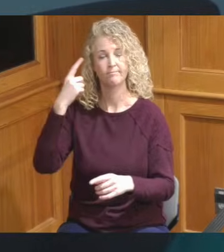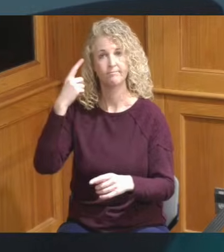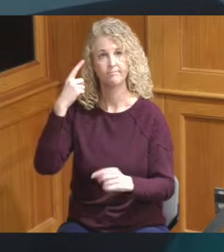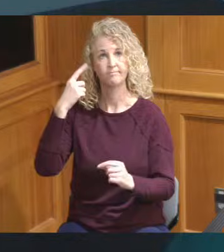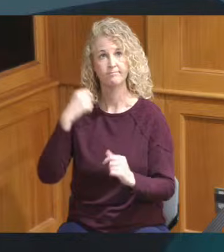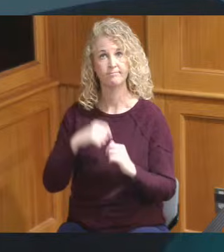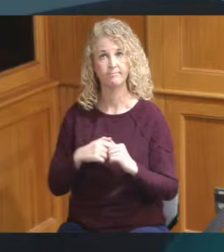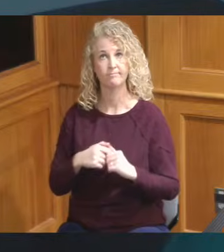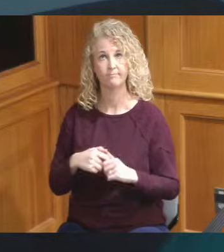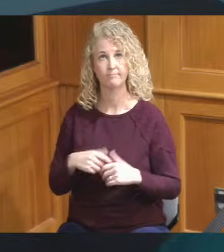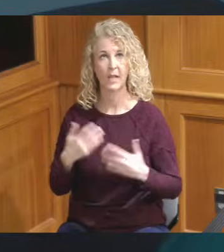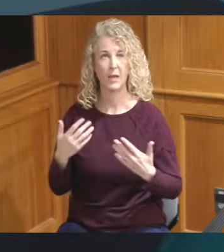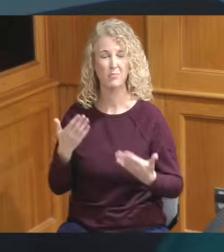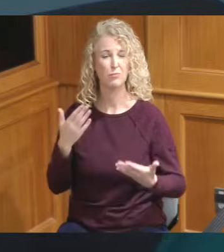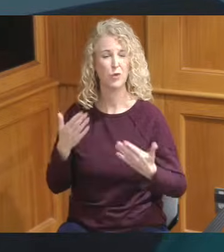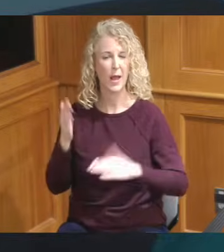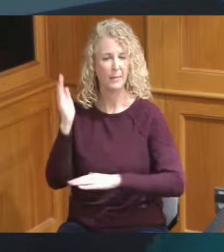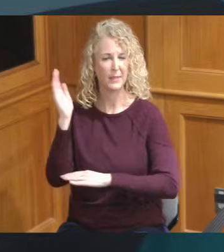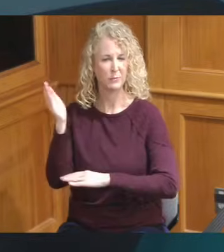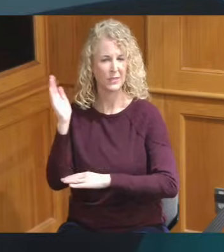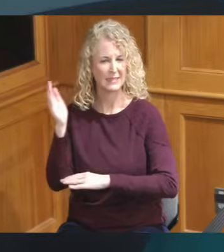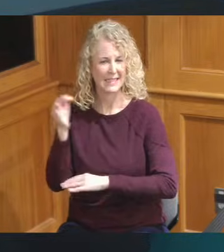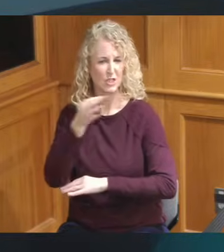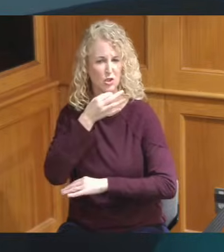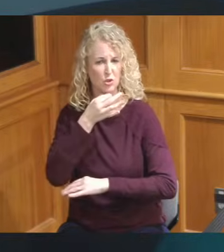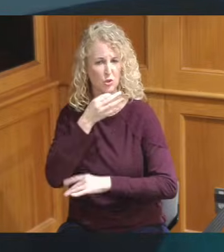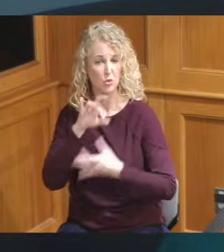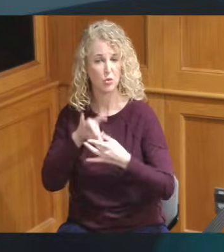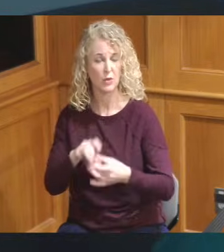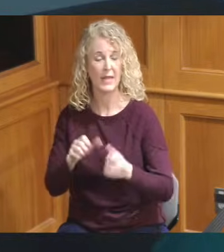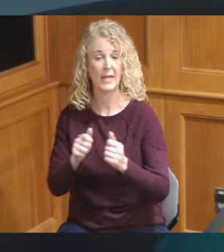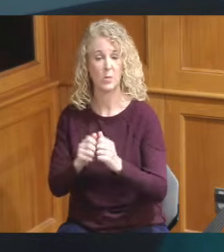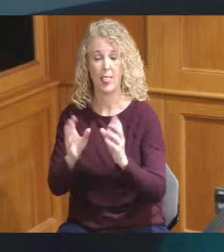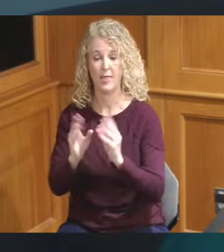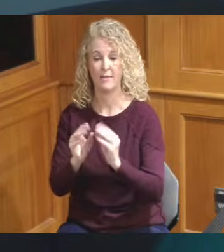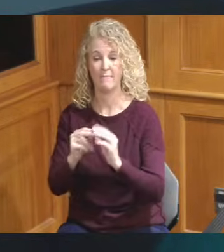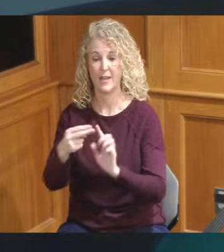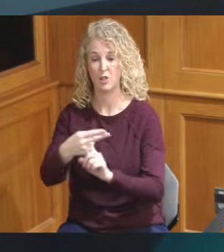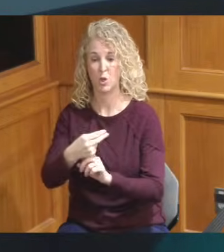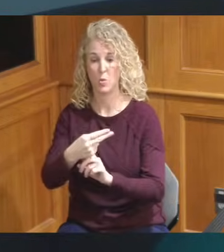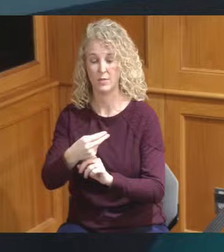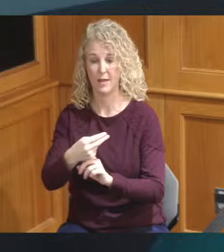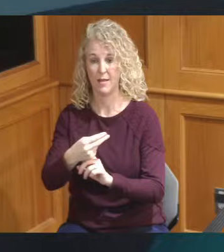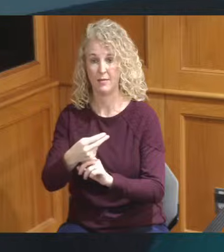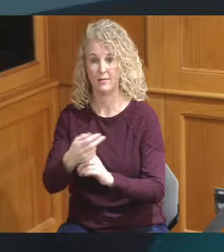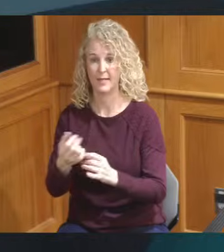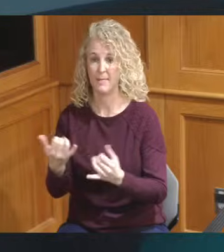I guess a presentation on the convention hotel. Um, it's no surprise that I'm disappointed that